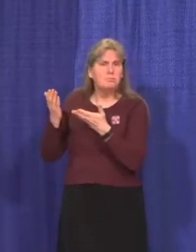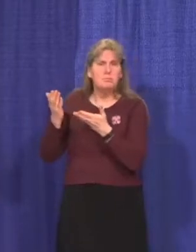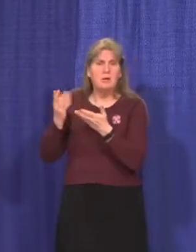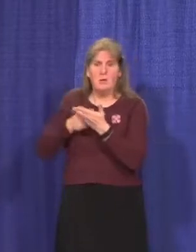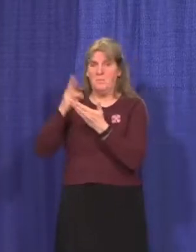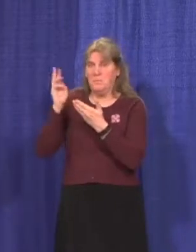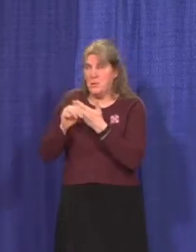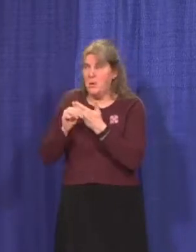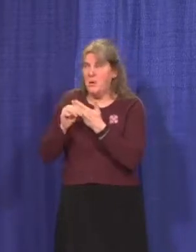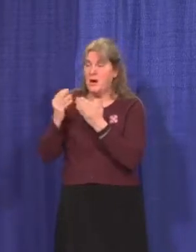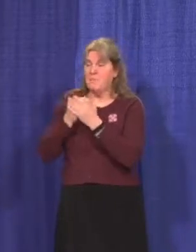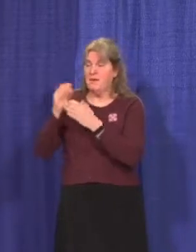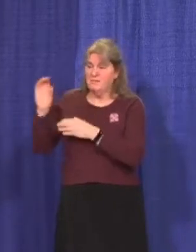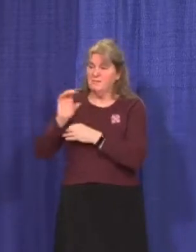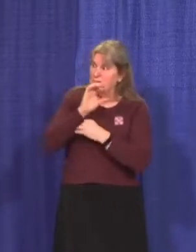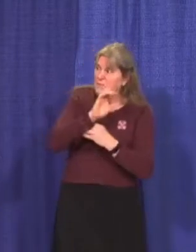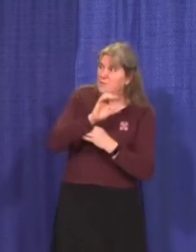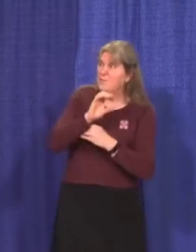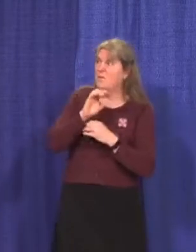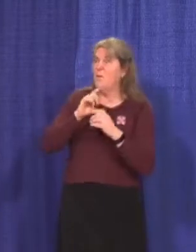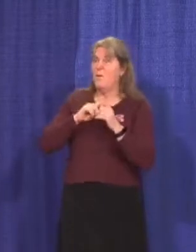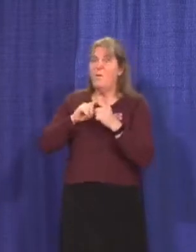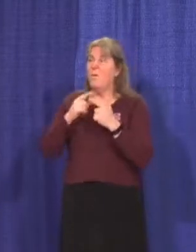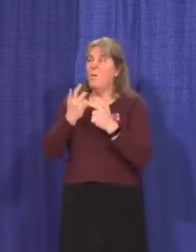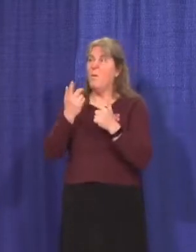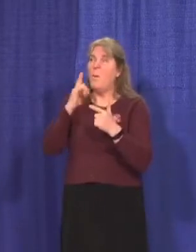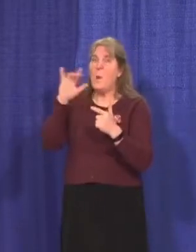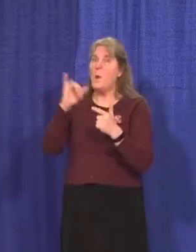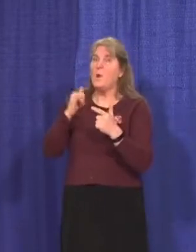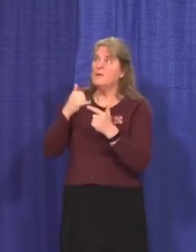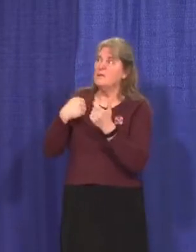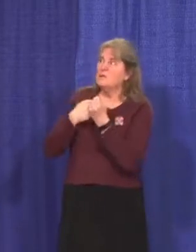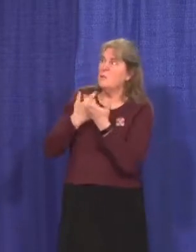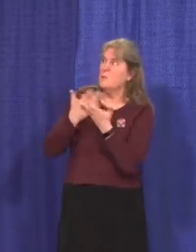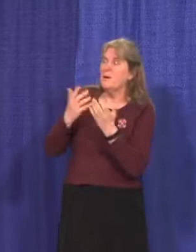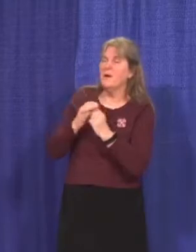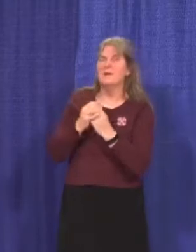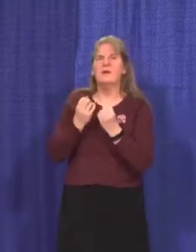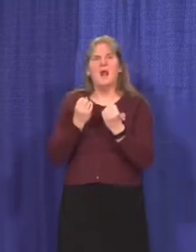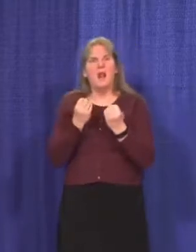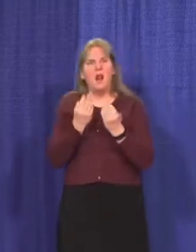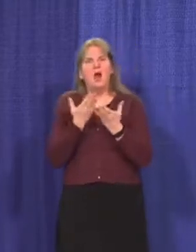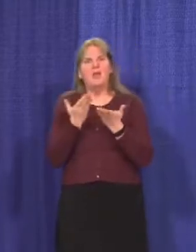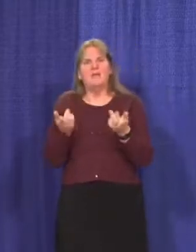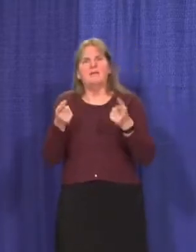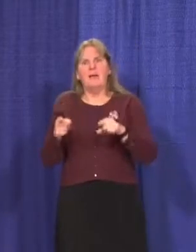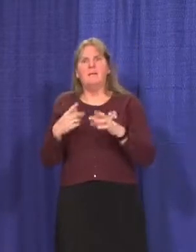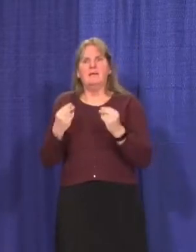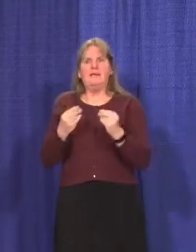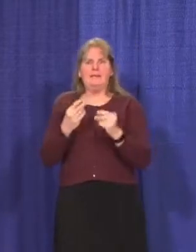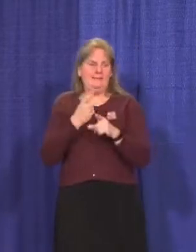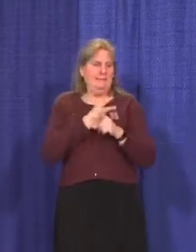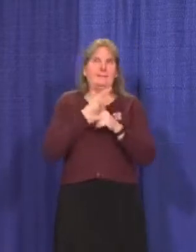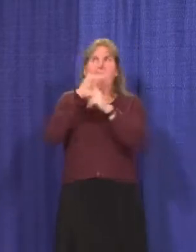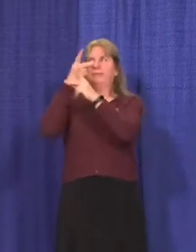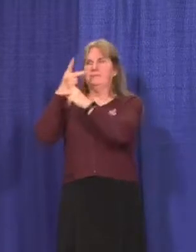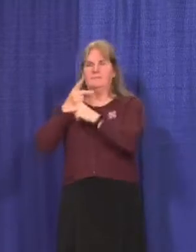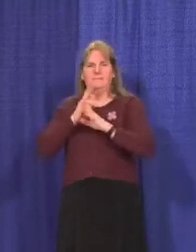recovery. There so most work being done that we are concentrating on. And that's what we are focusing